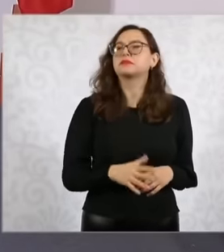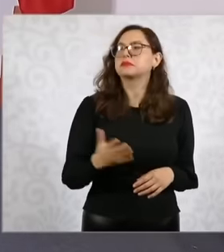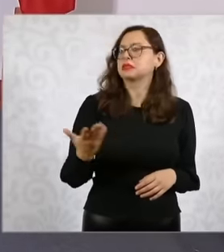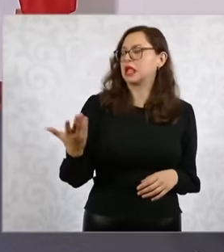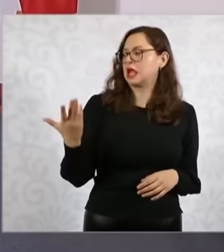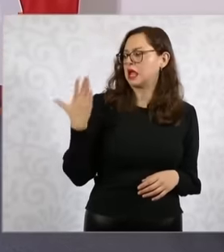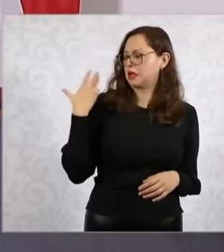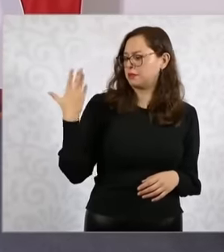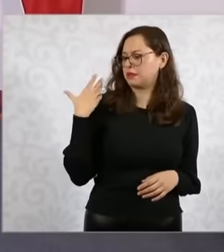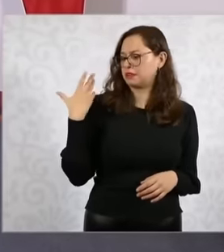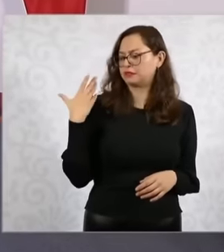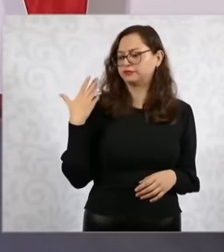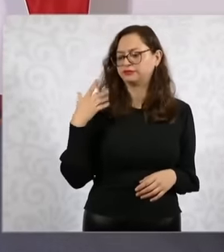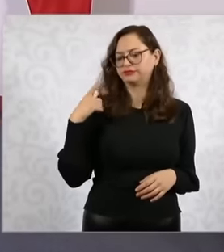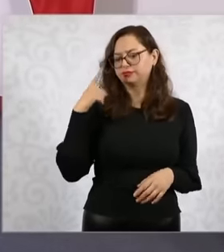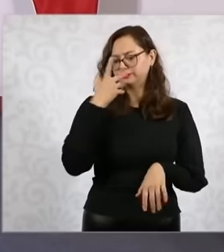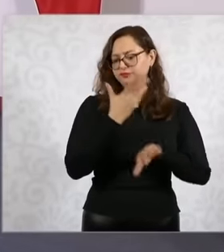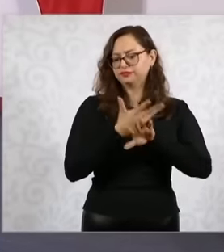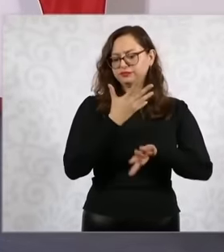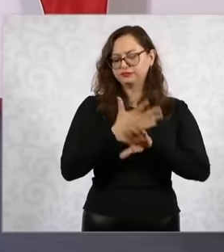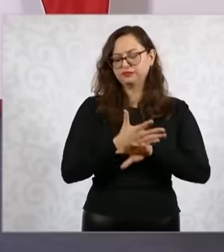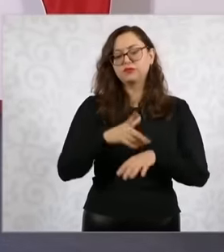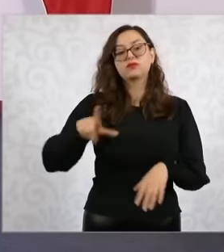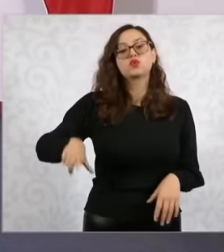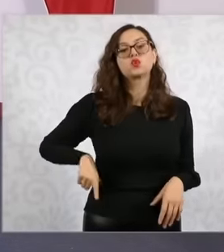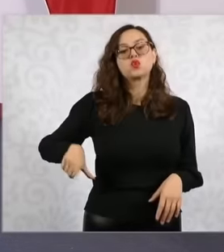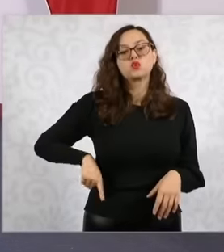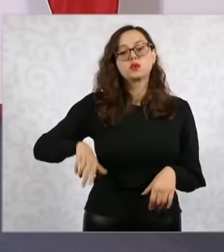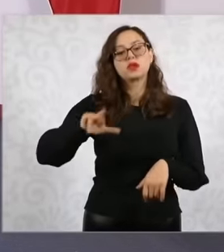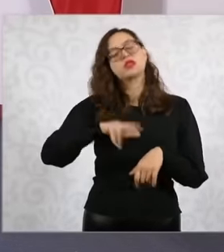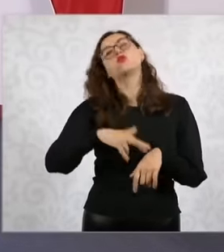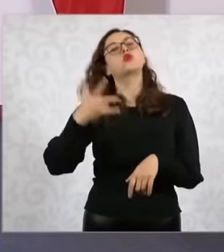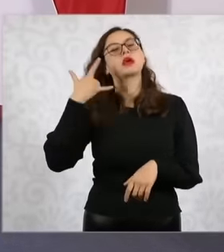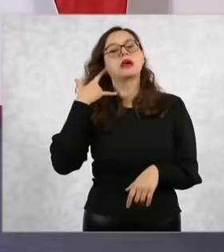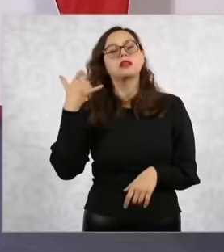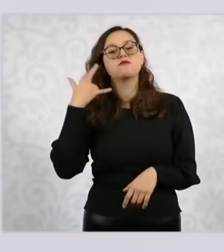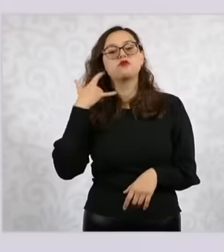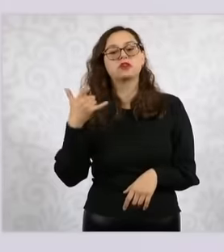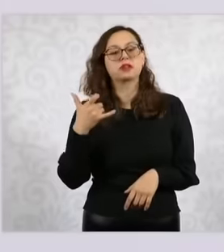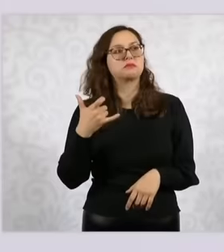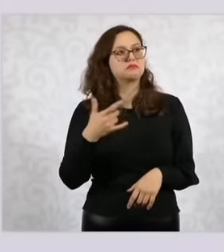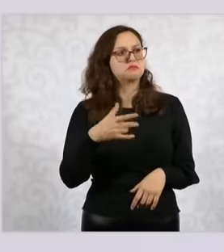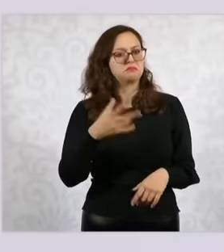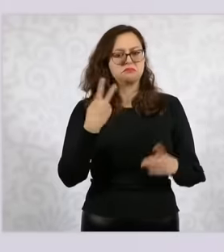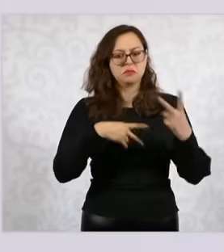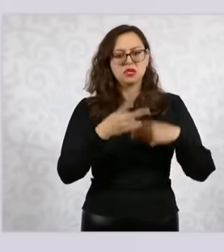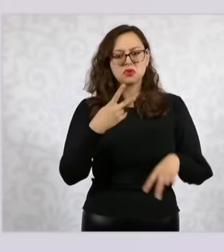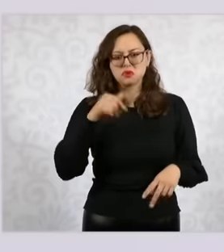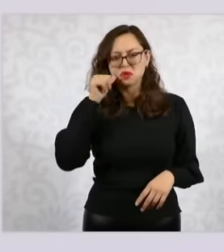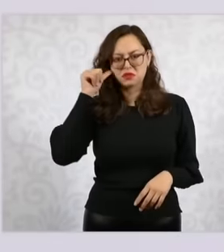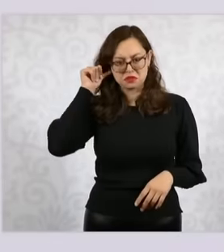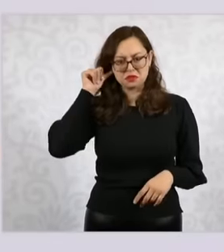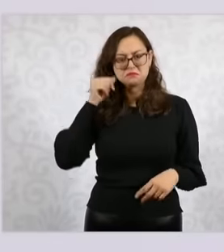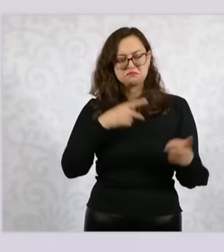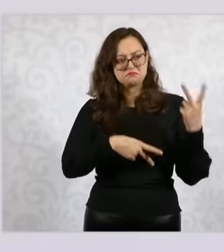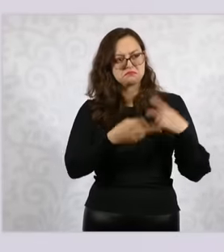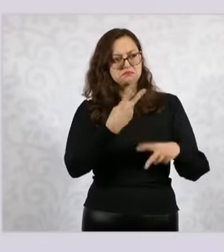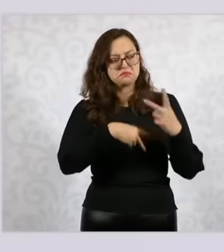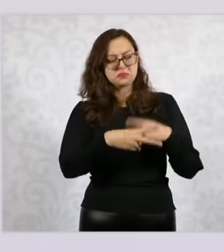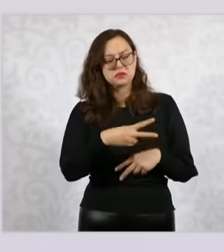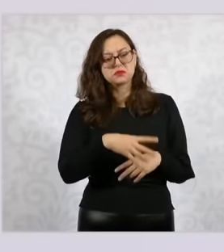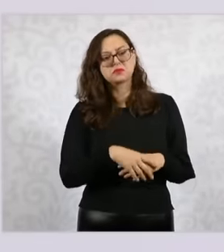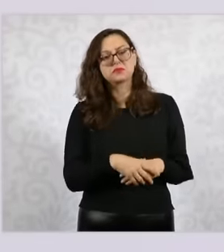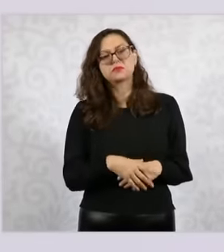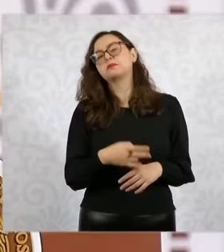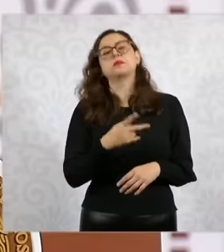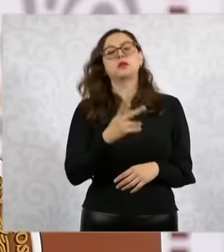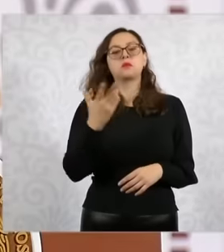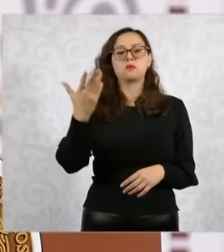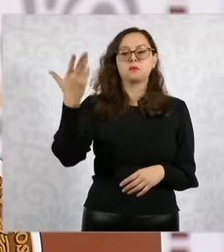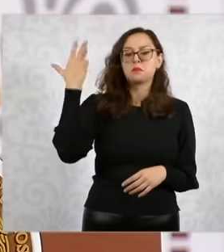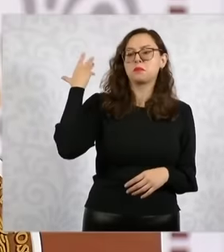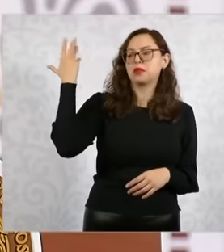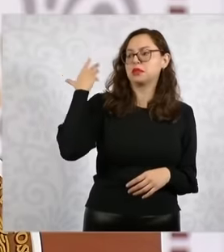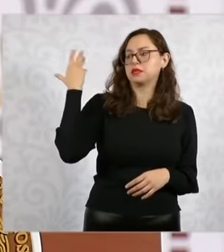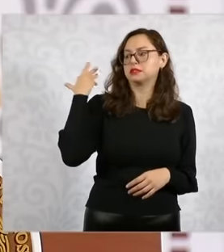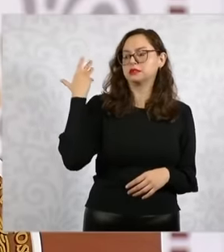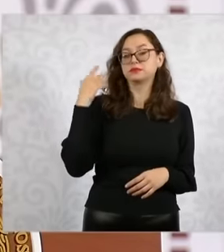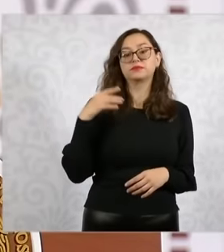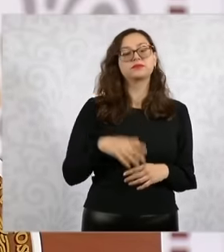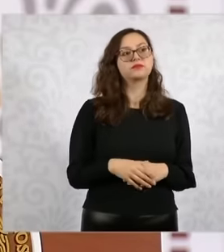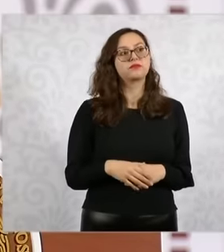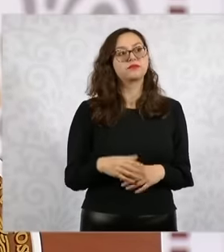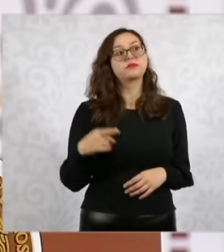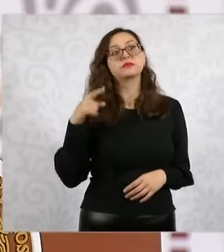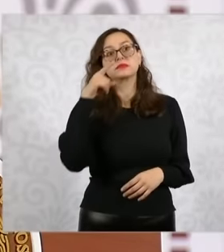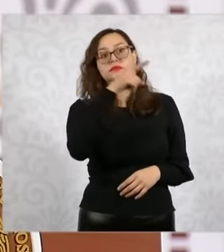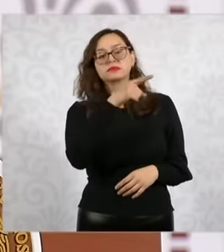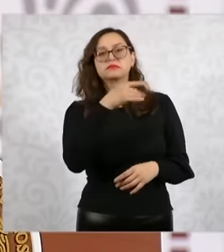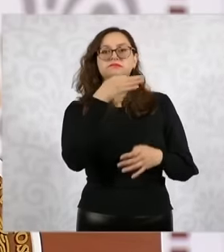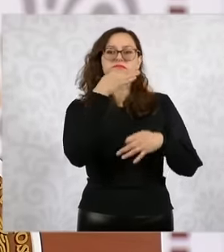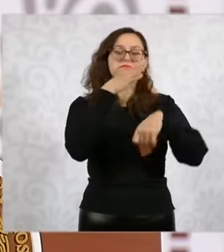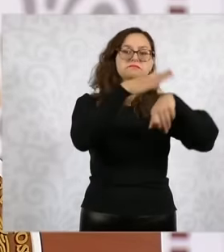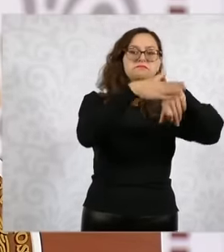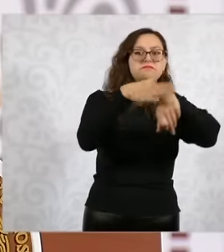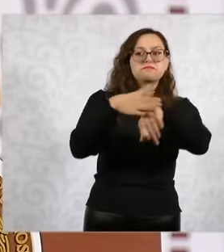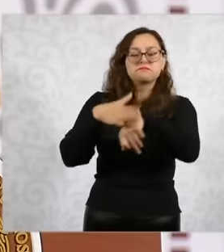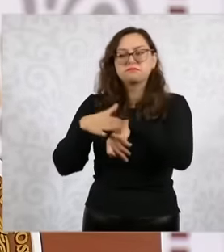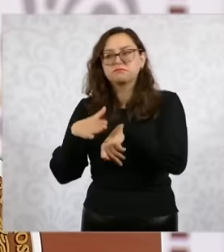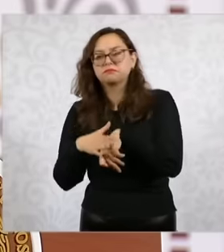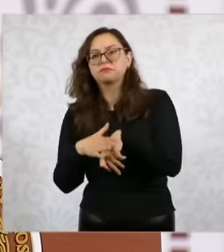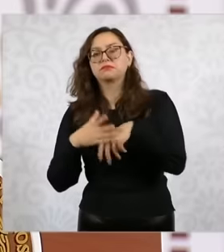here for the protest made a public apology to the African-American people eh for